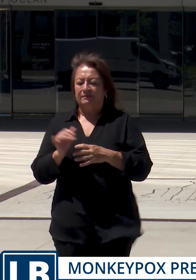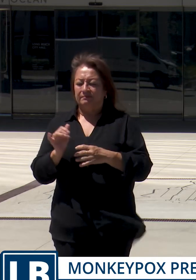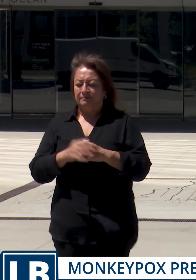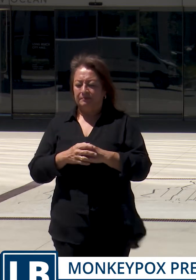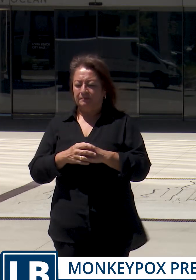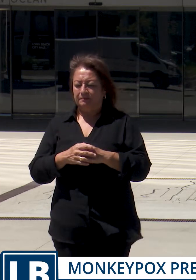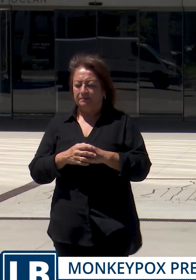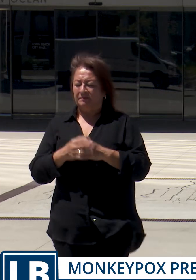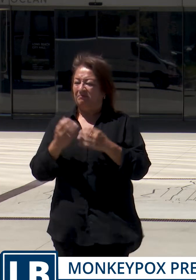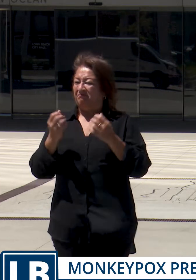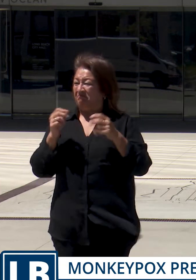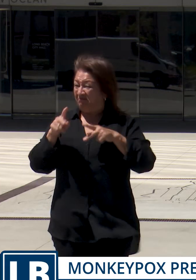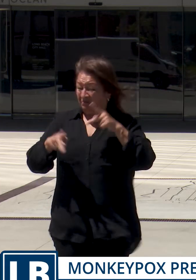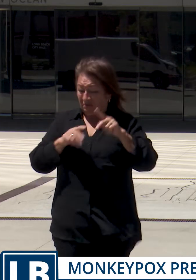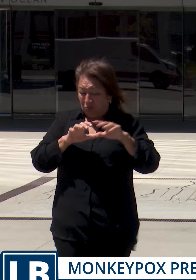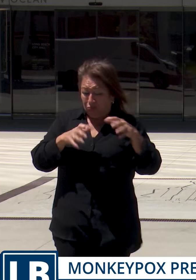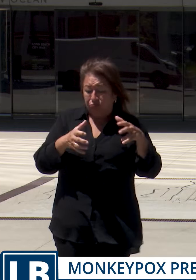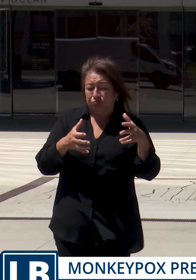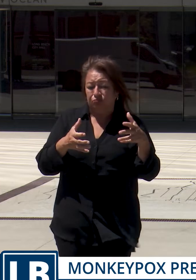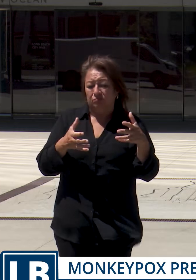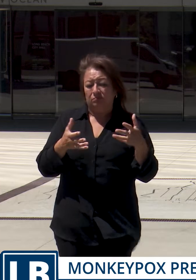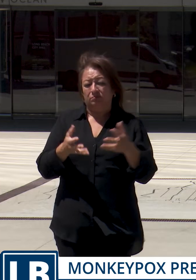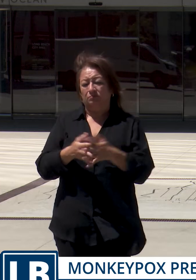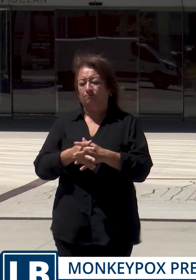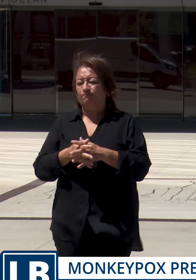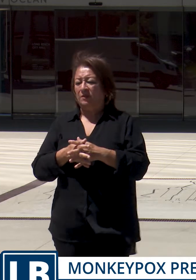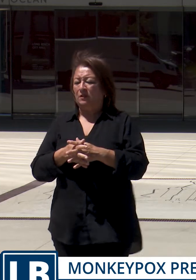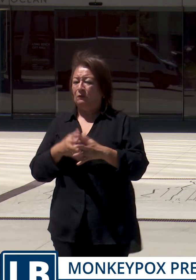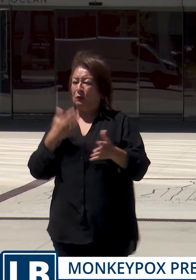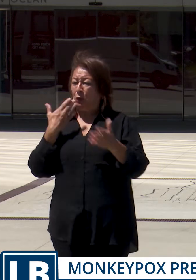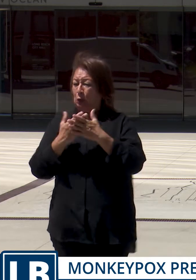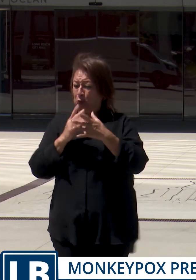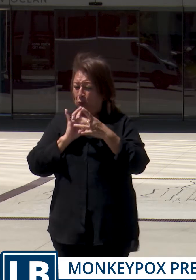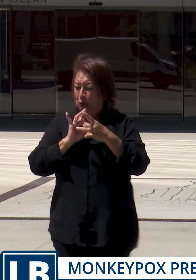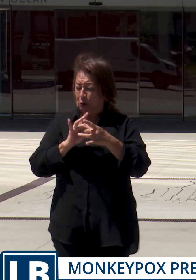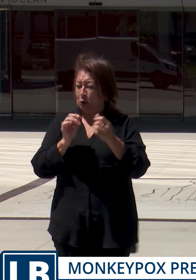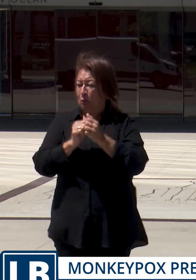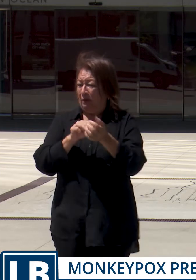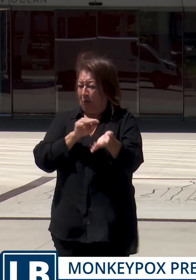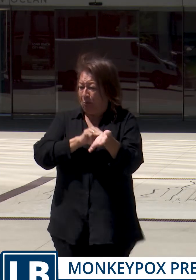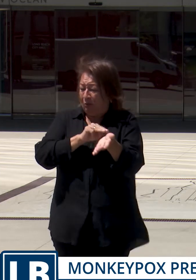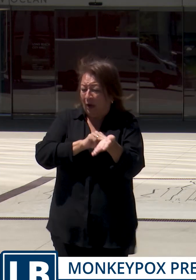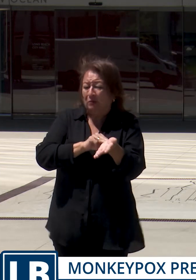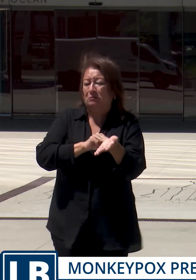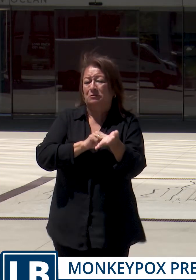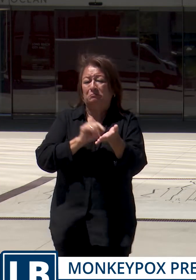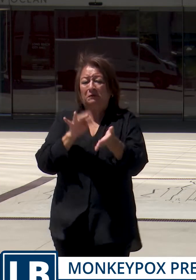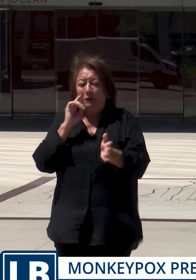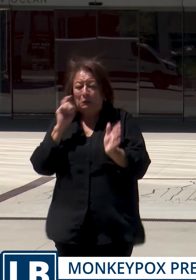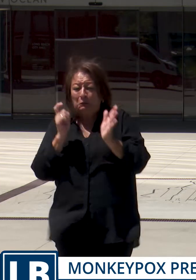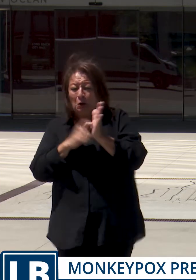populations have good uh relationships with their providers and so if they notice something that